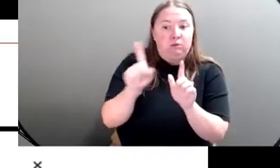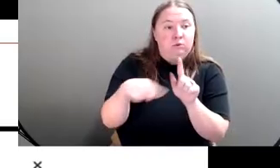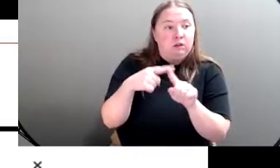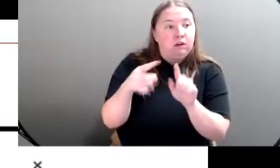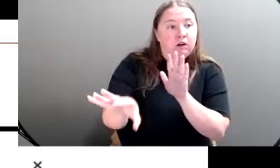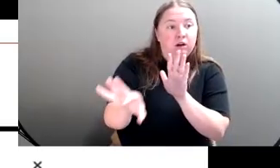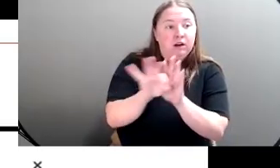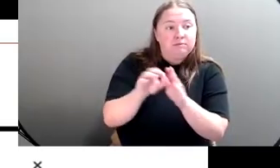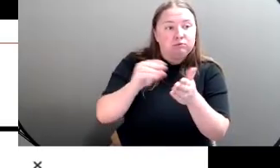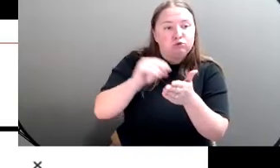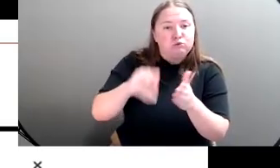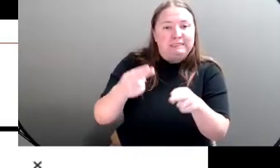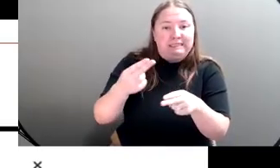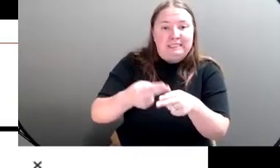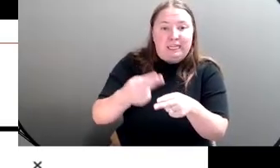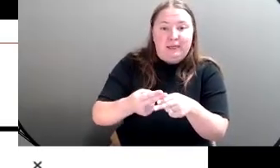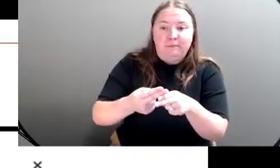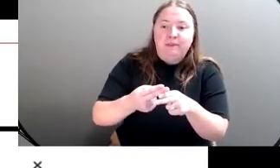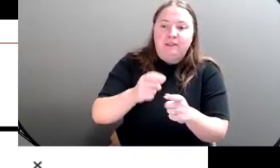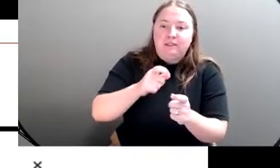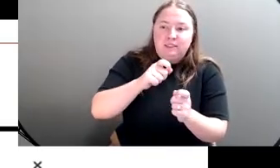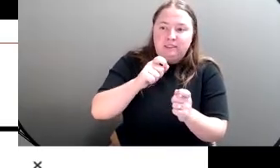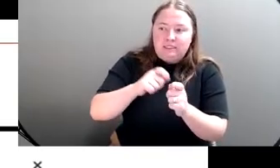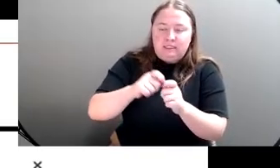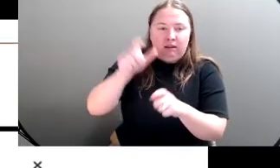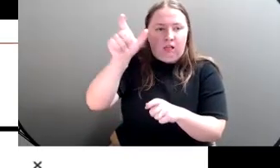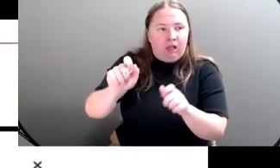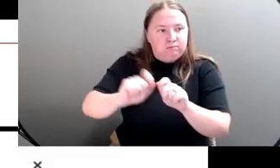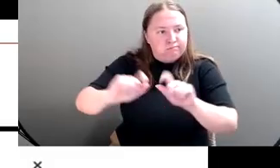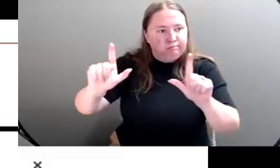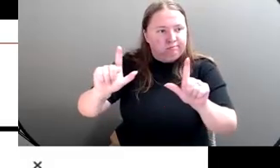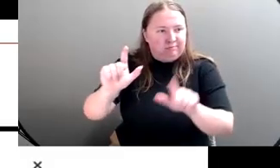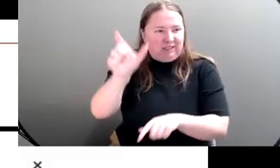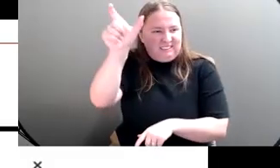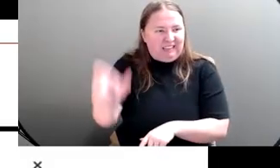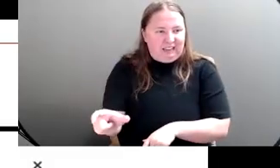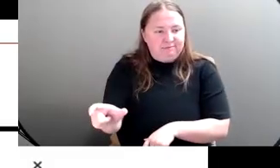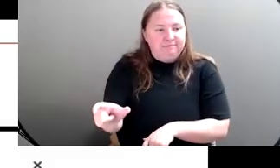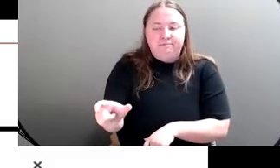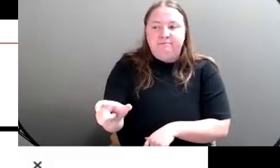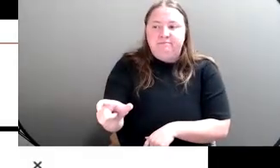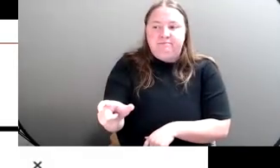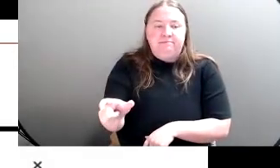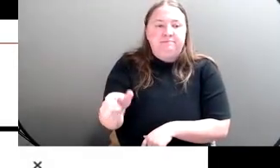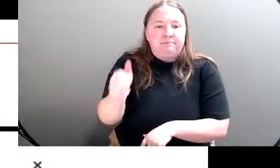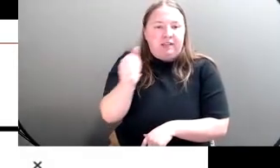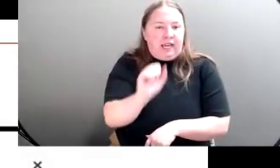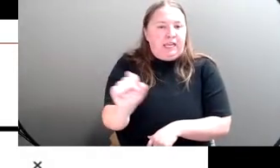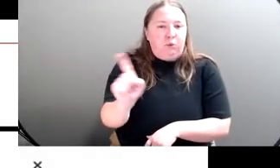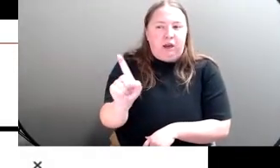there's a great detail tray that opens up on the side menu. And again, anywhere that you see this sort of mail icon,